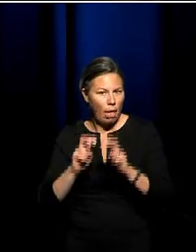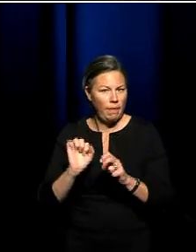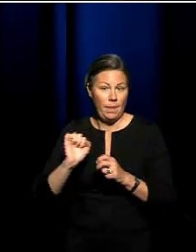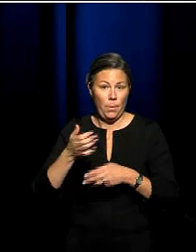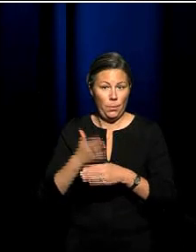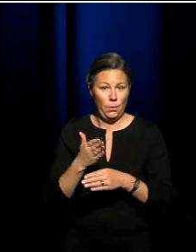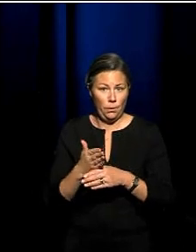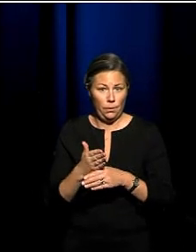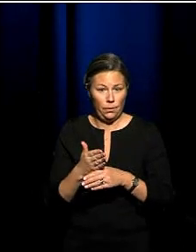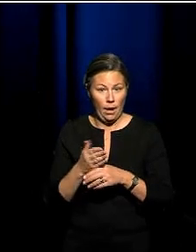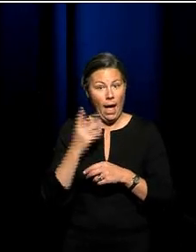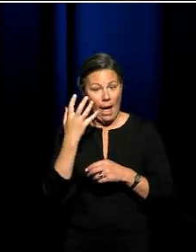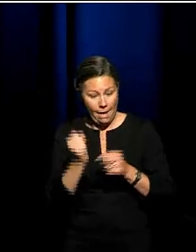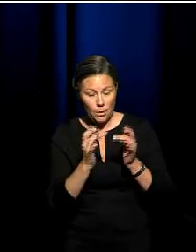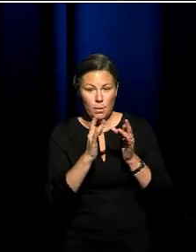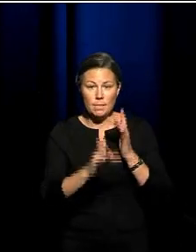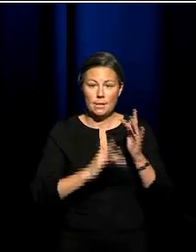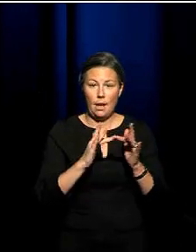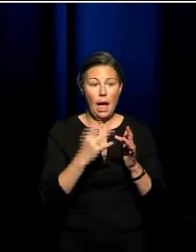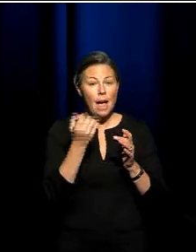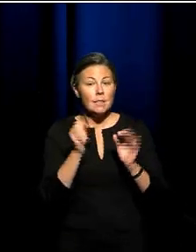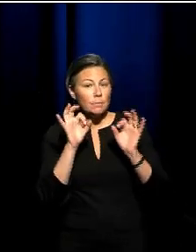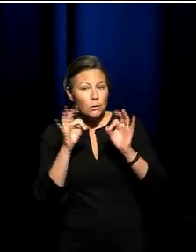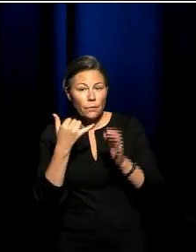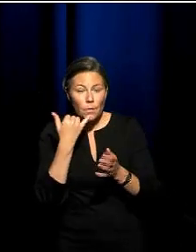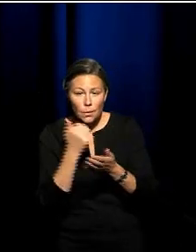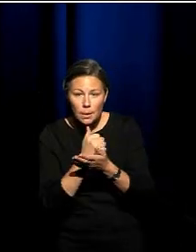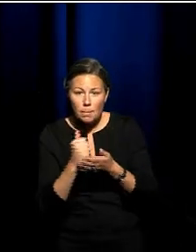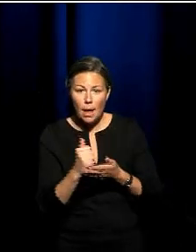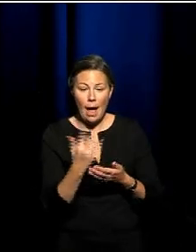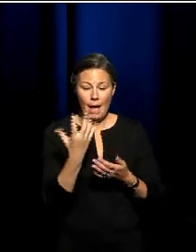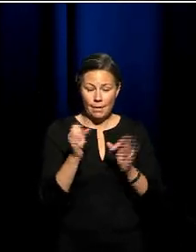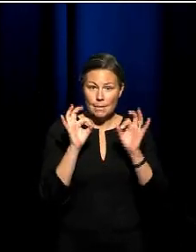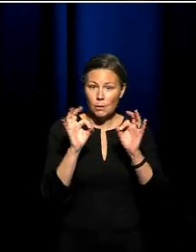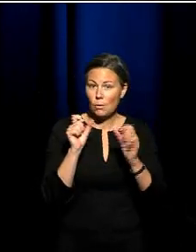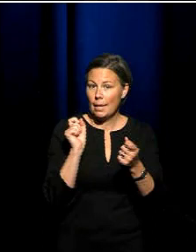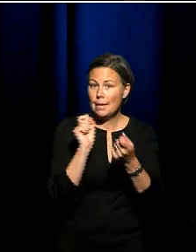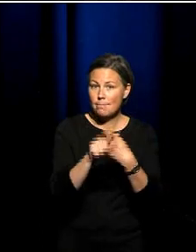a 1-800 phone number and an email inquiry address. There is an email